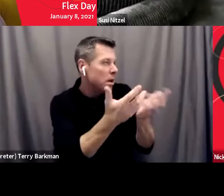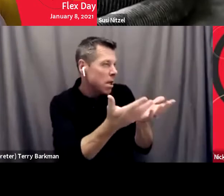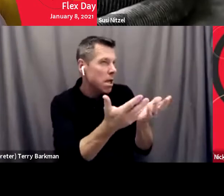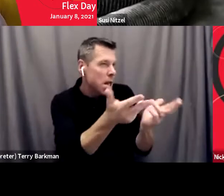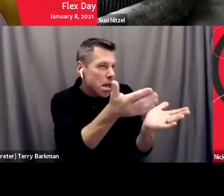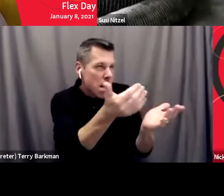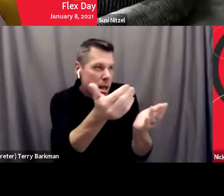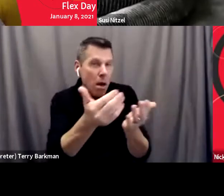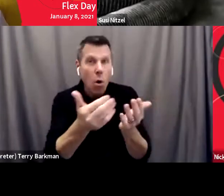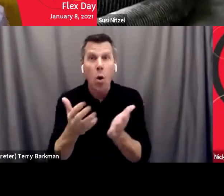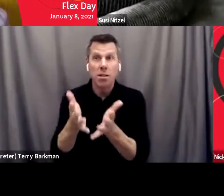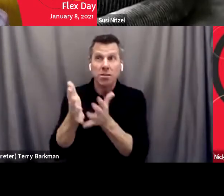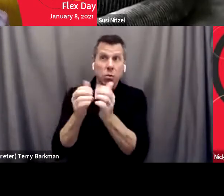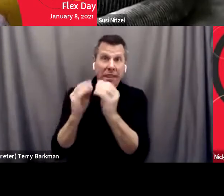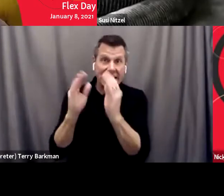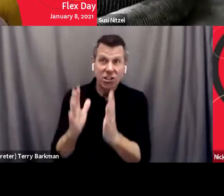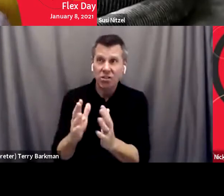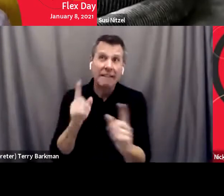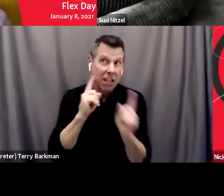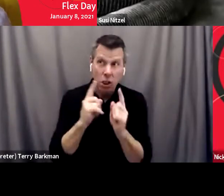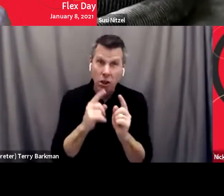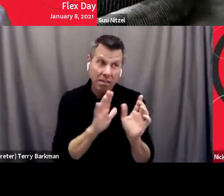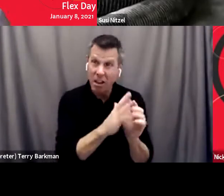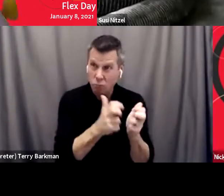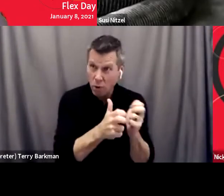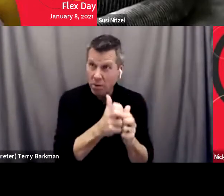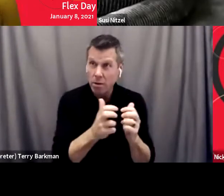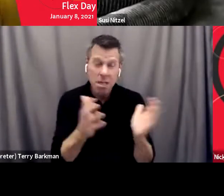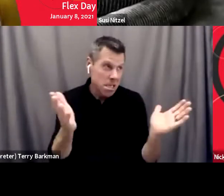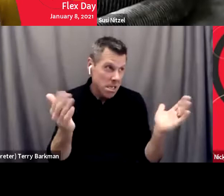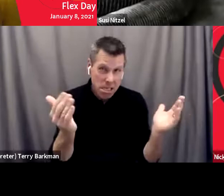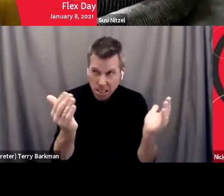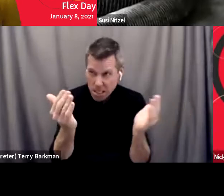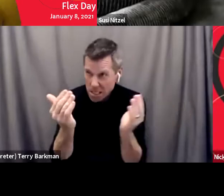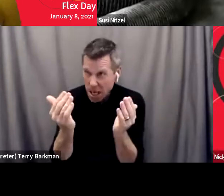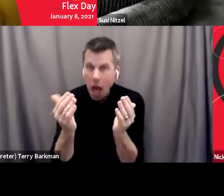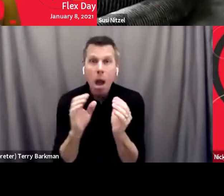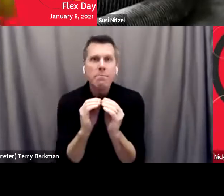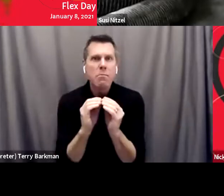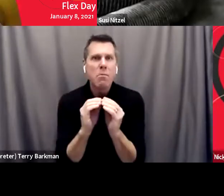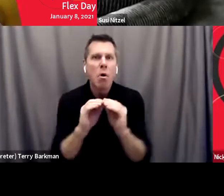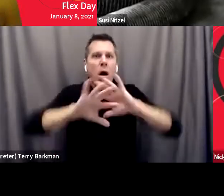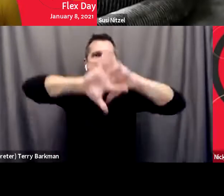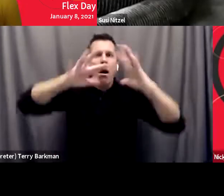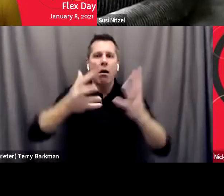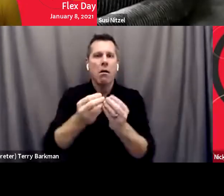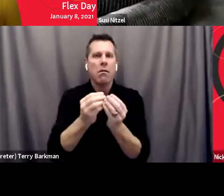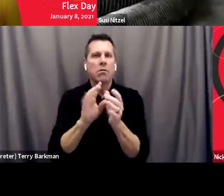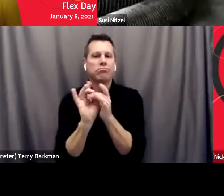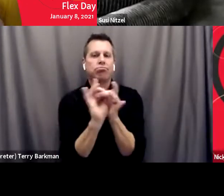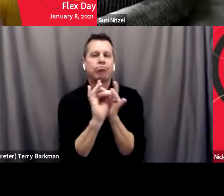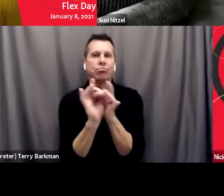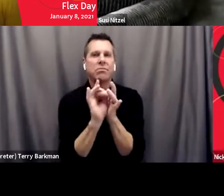students that are problematic, if we could come up with some kind of more universal or understanding of how these things can be